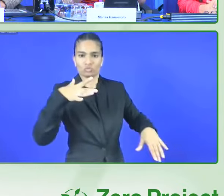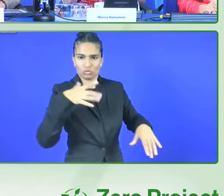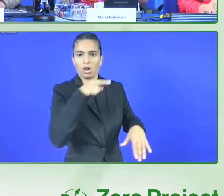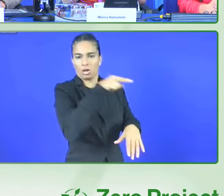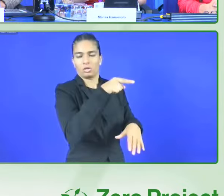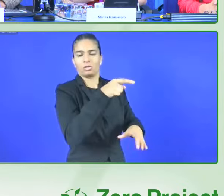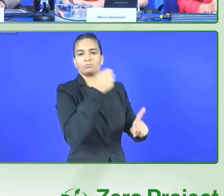in.